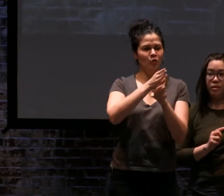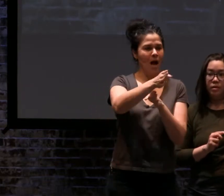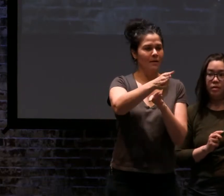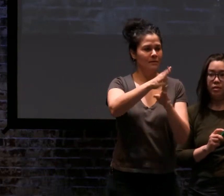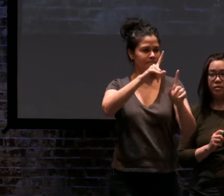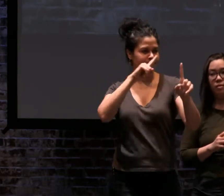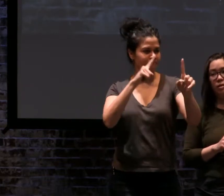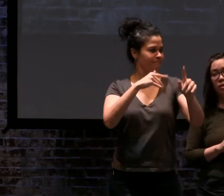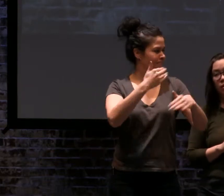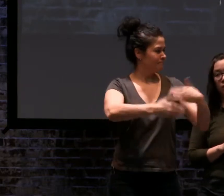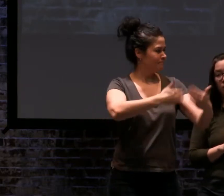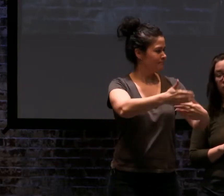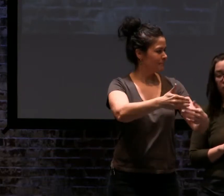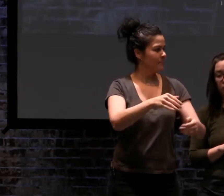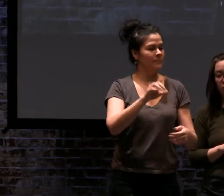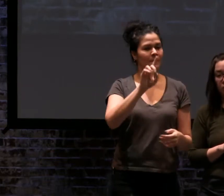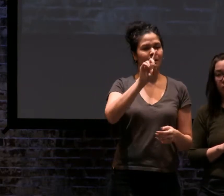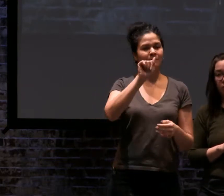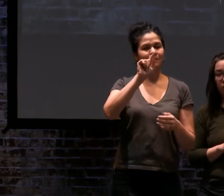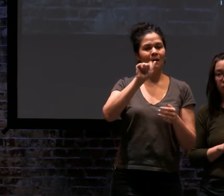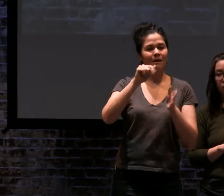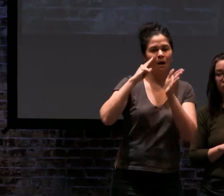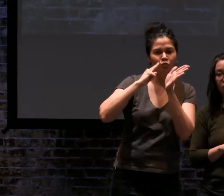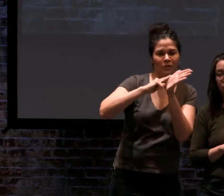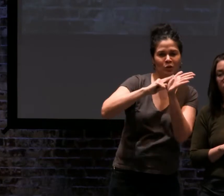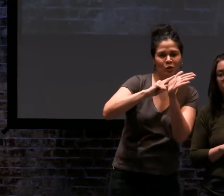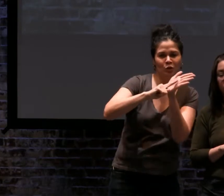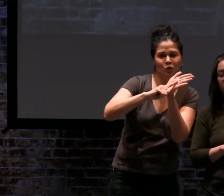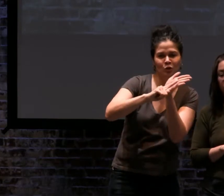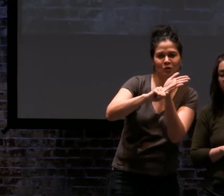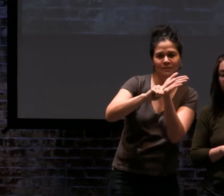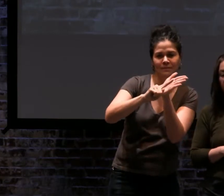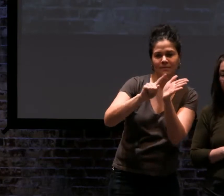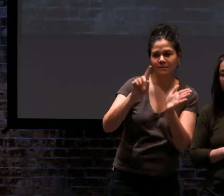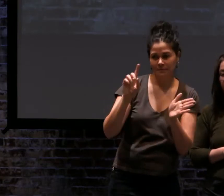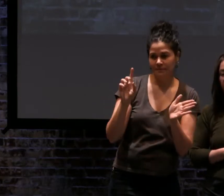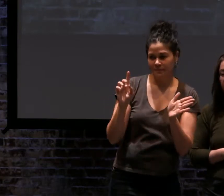Then we have the BFA track, data and research,